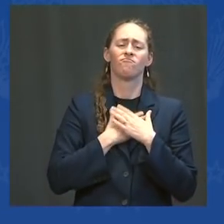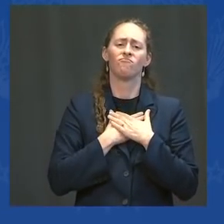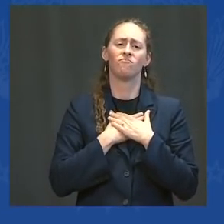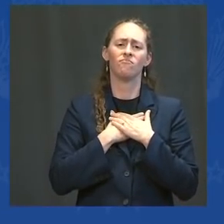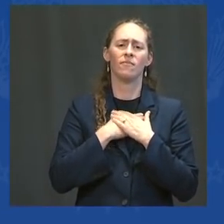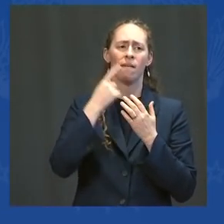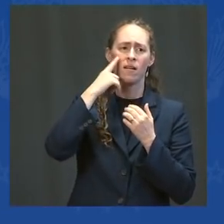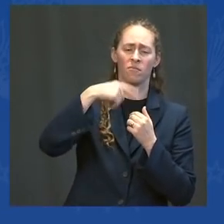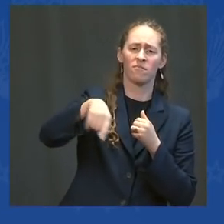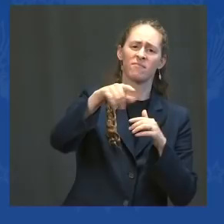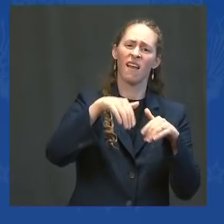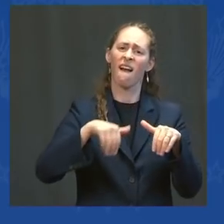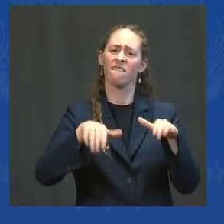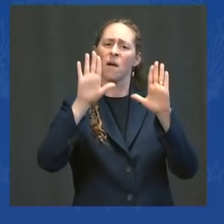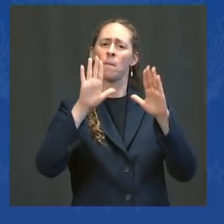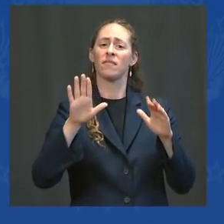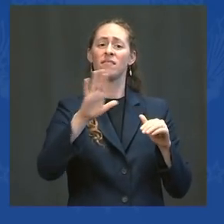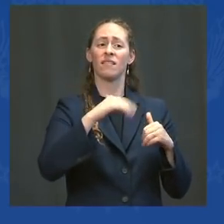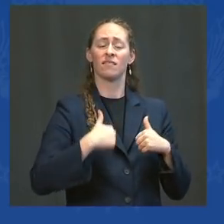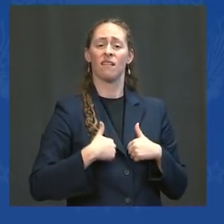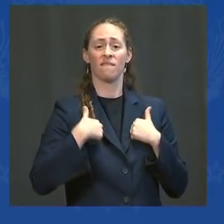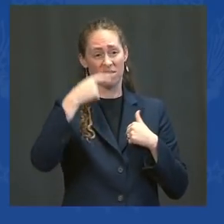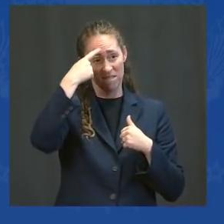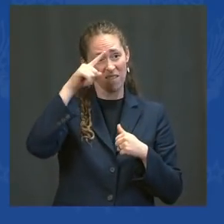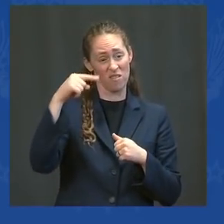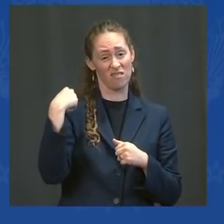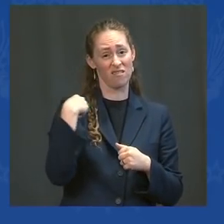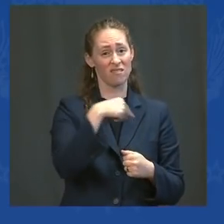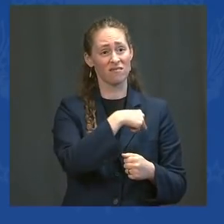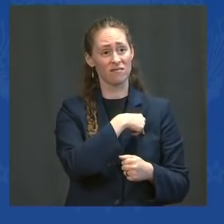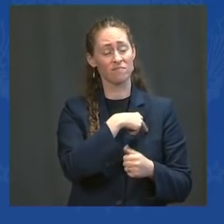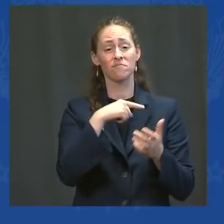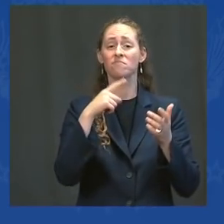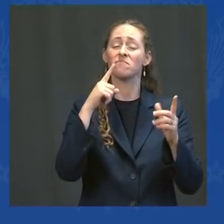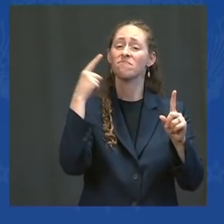we must all do together of the vigilance